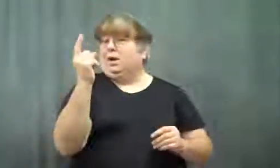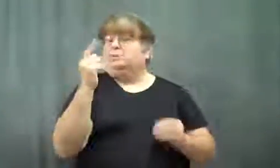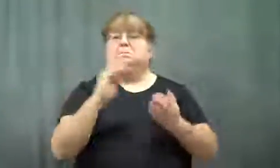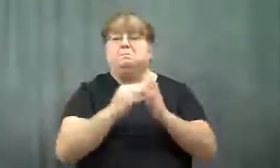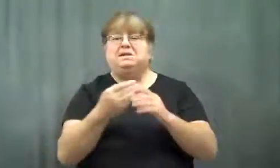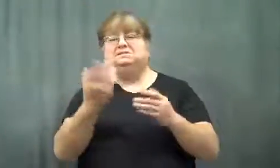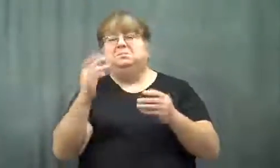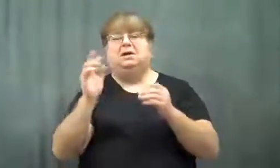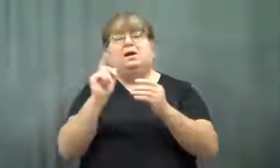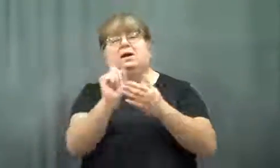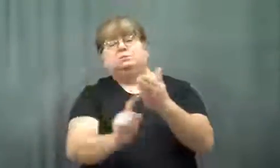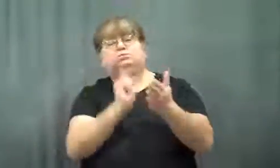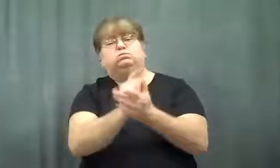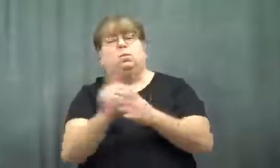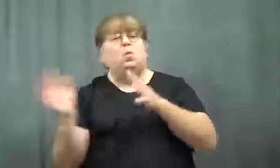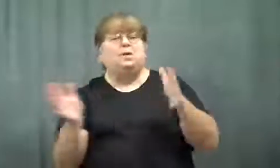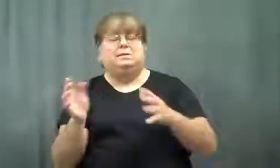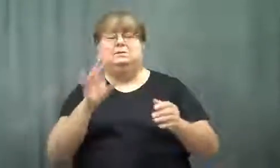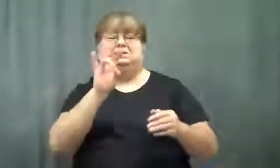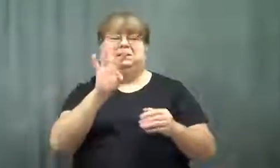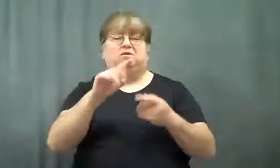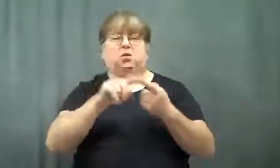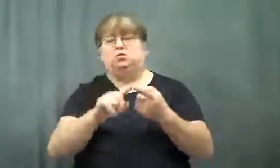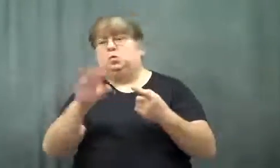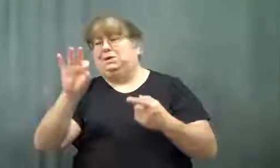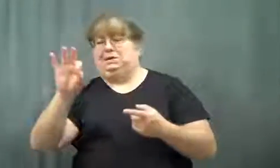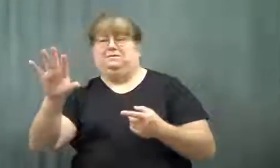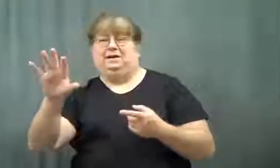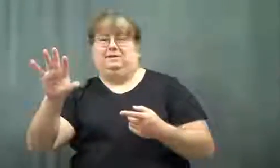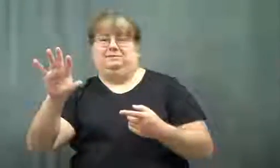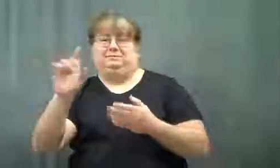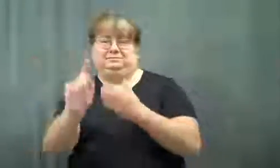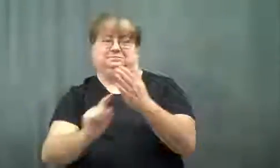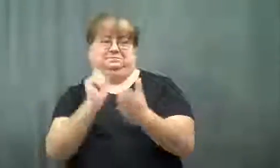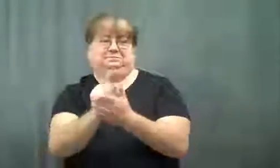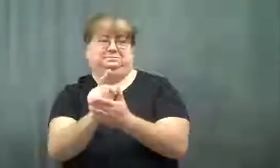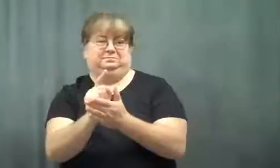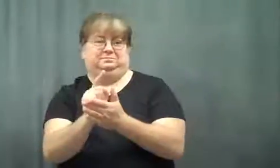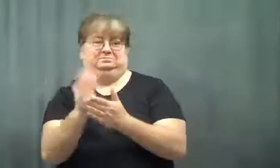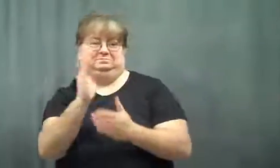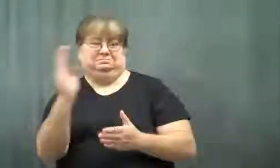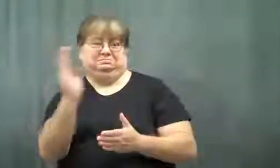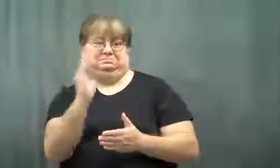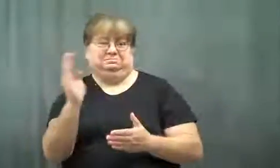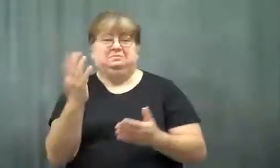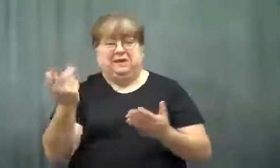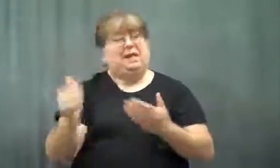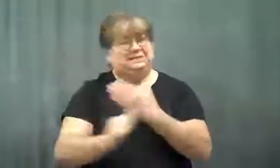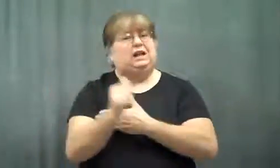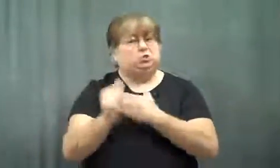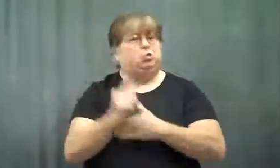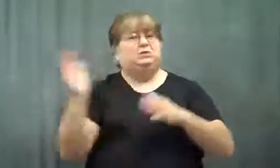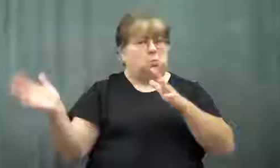A category 1, means winds are 74 to 95 mph.